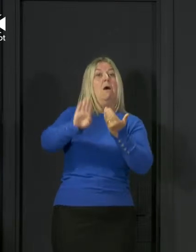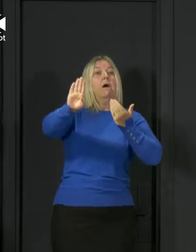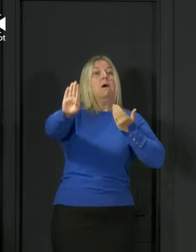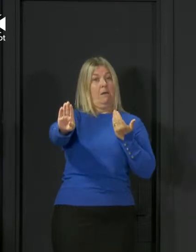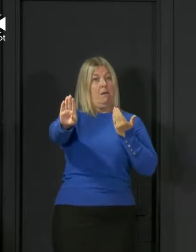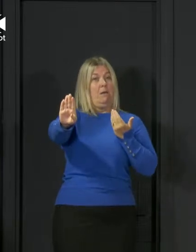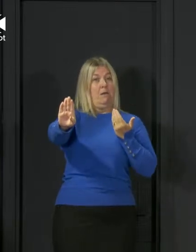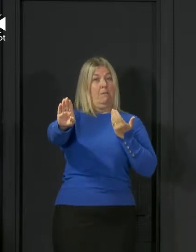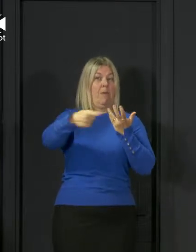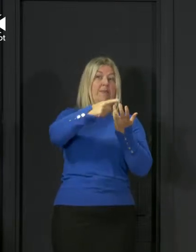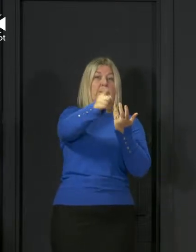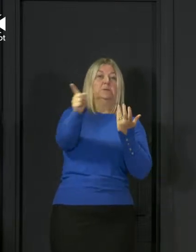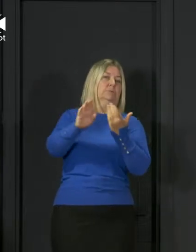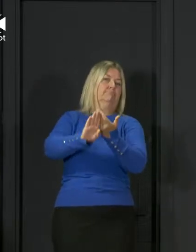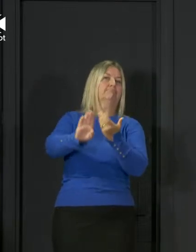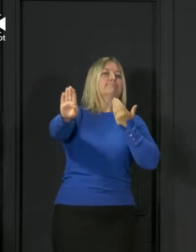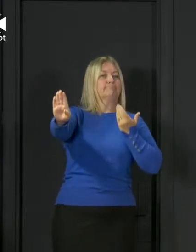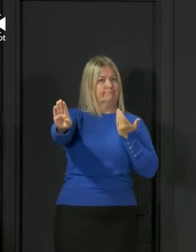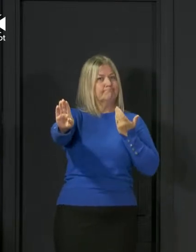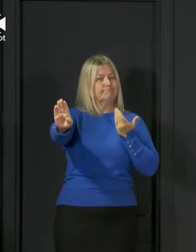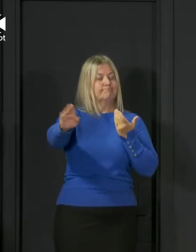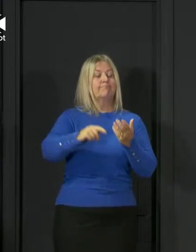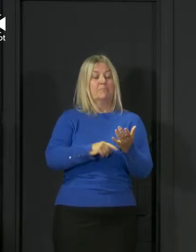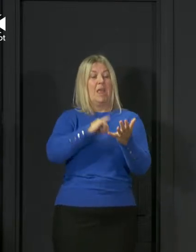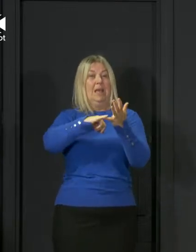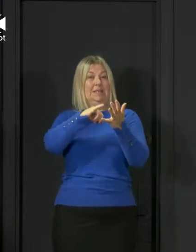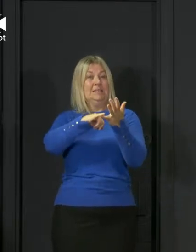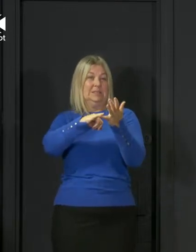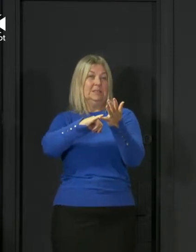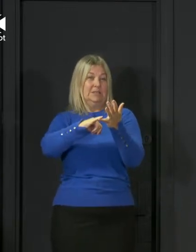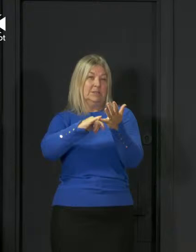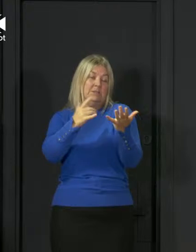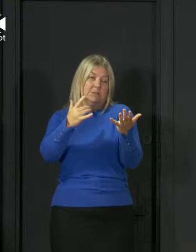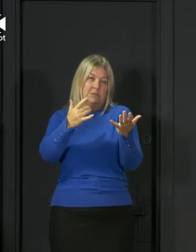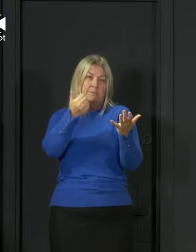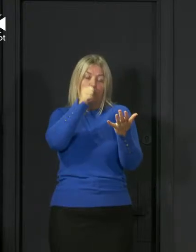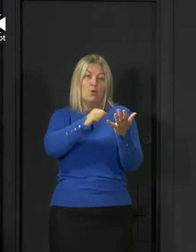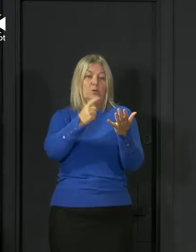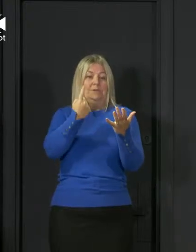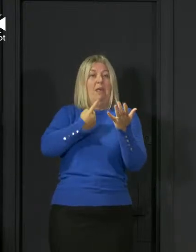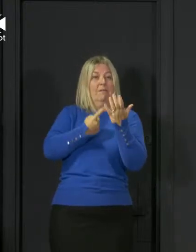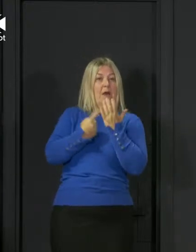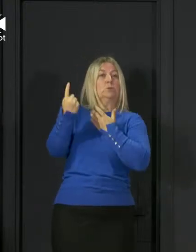people in households other that your own. and of course self-isolate, and book a test